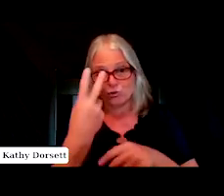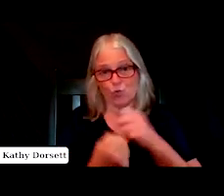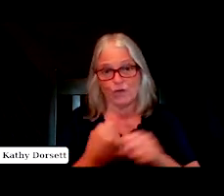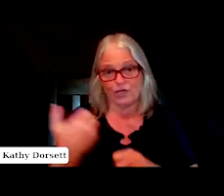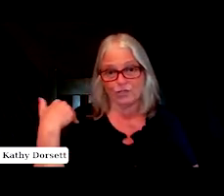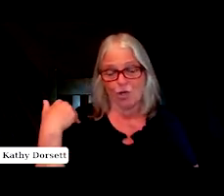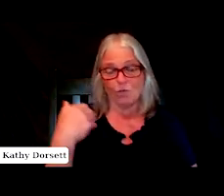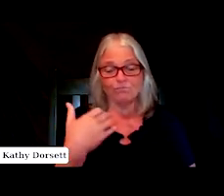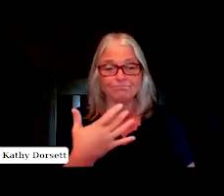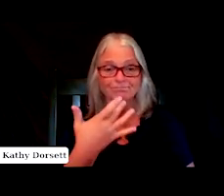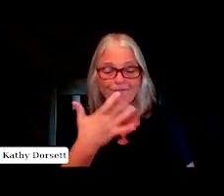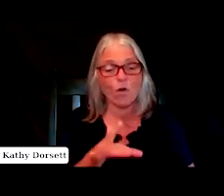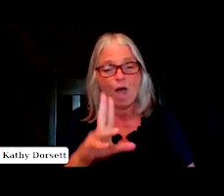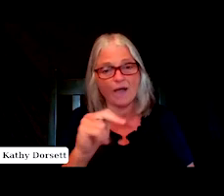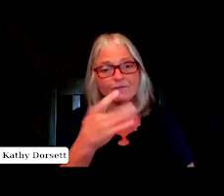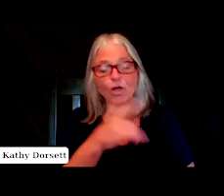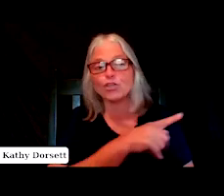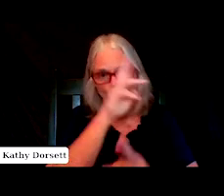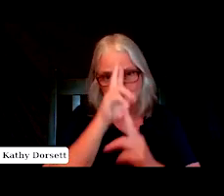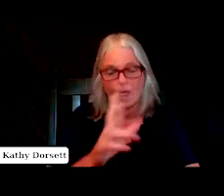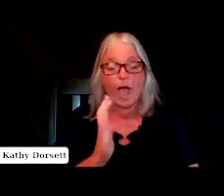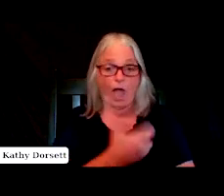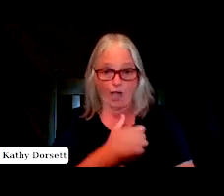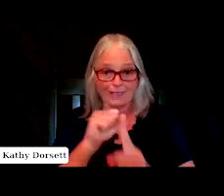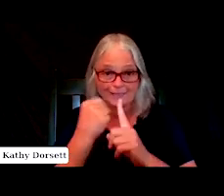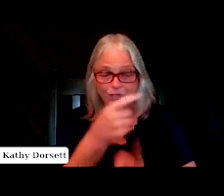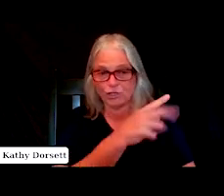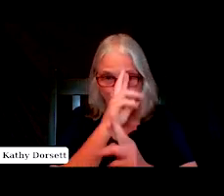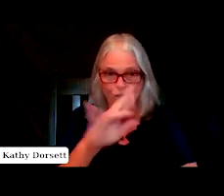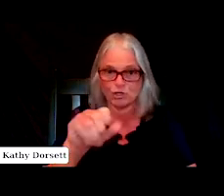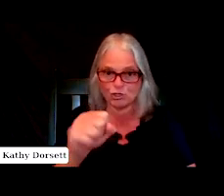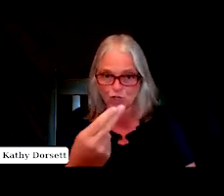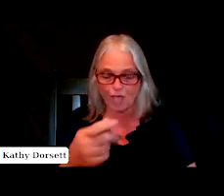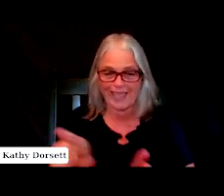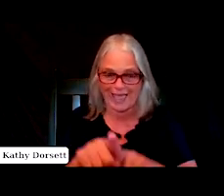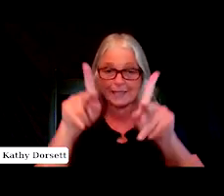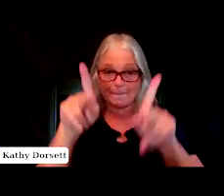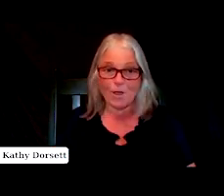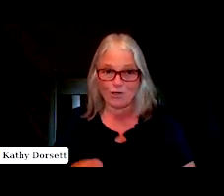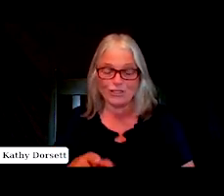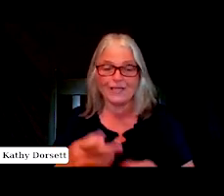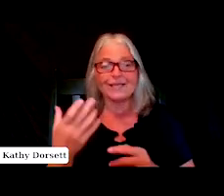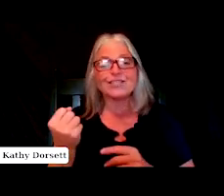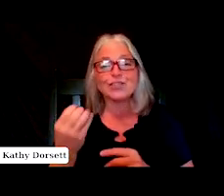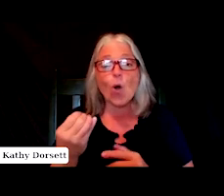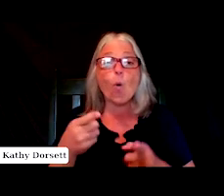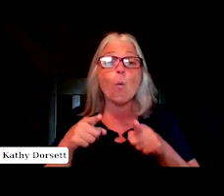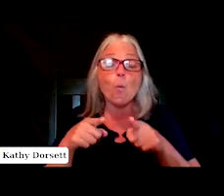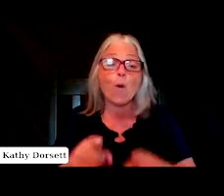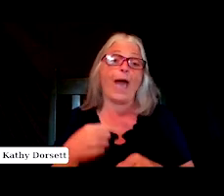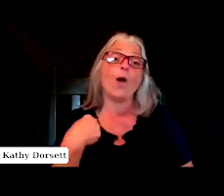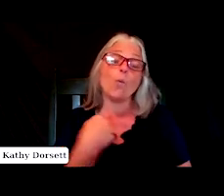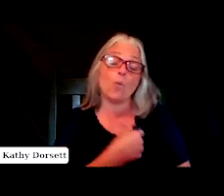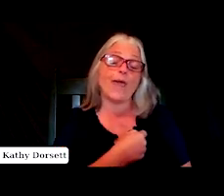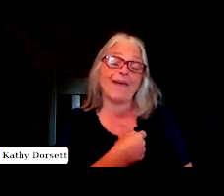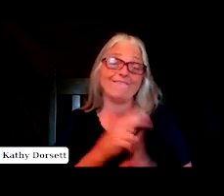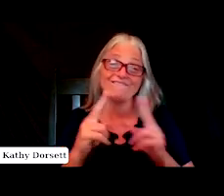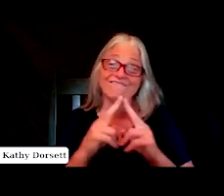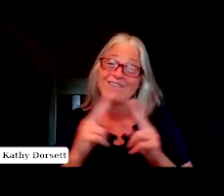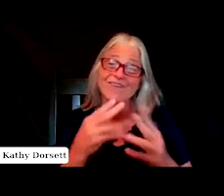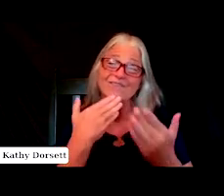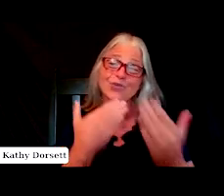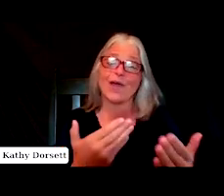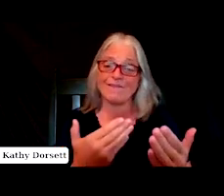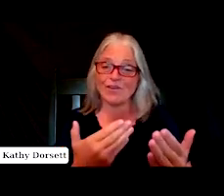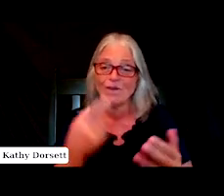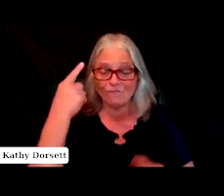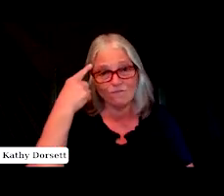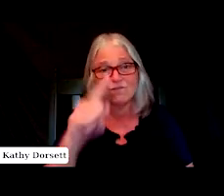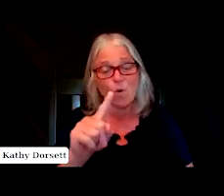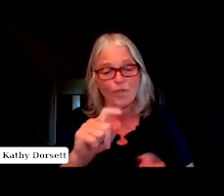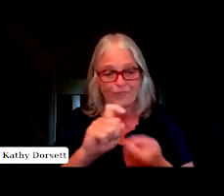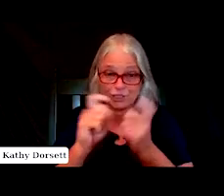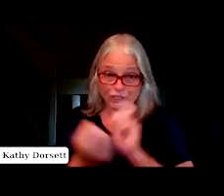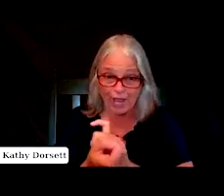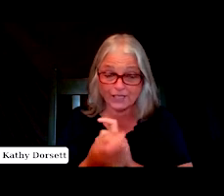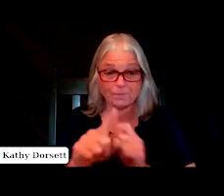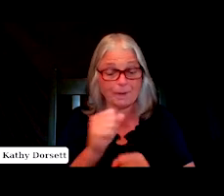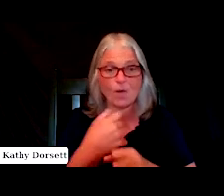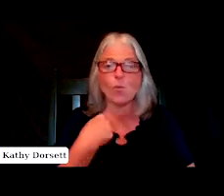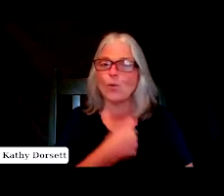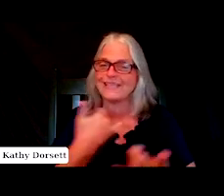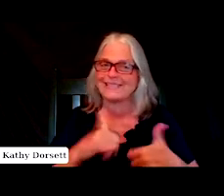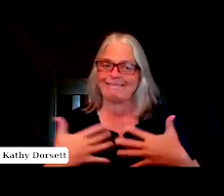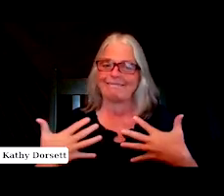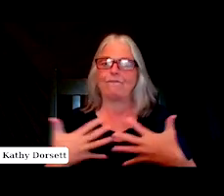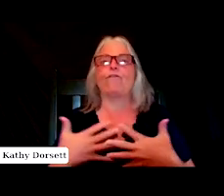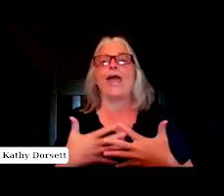She respects our situation. She respects Josh as a person, and so, while we are extremely grateful for the changes that have been made. We're still afraid, because.